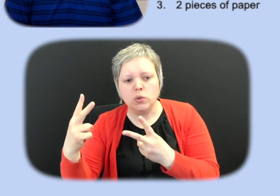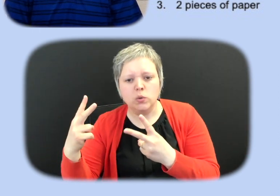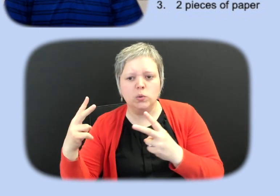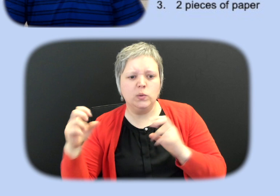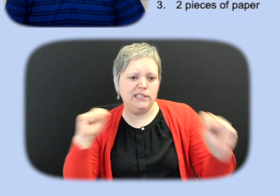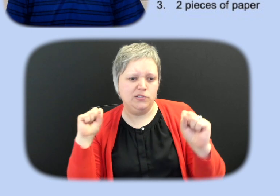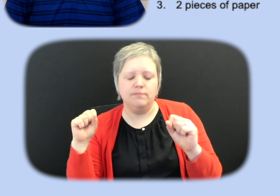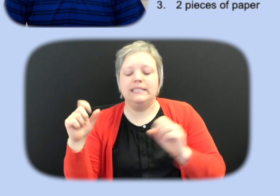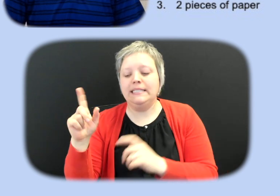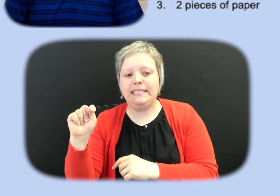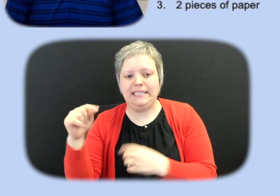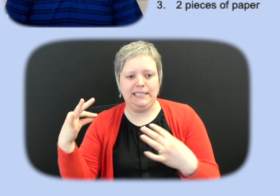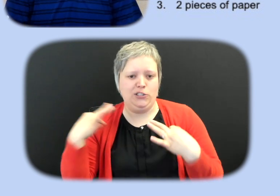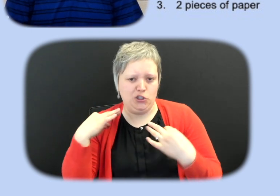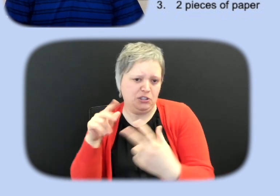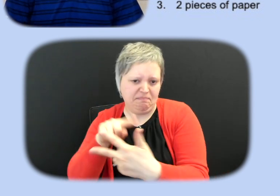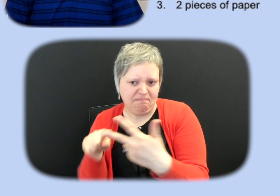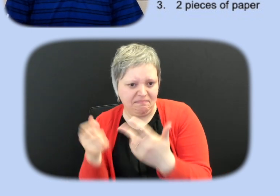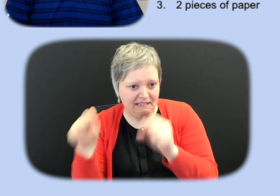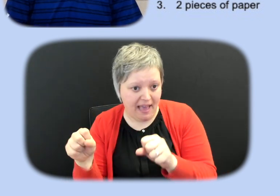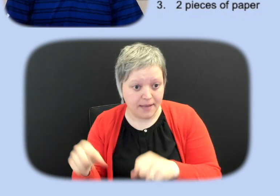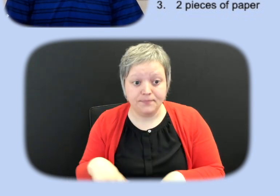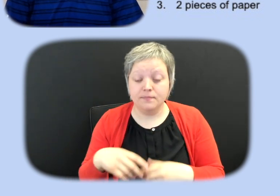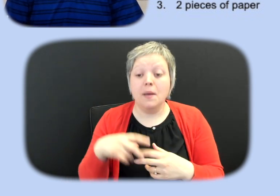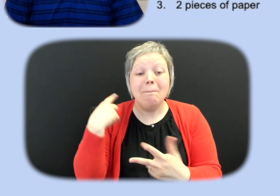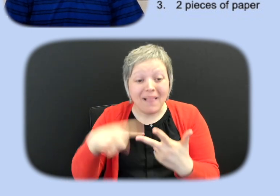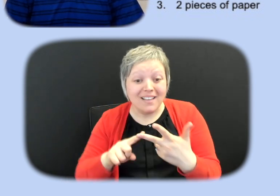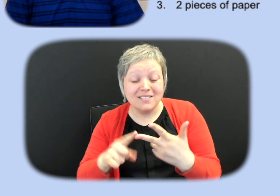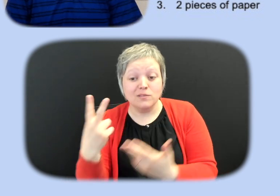What we are going to do is place one paper at the front of the line to symbolize go. This